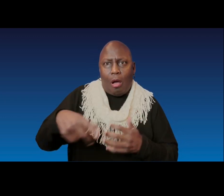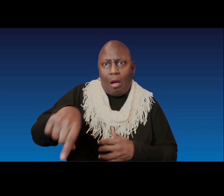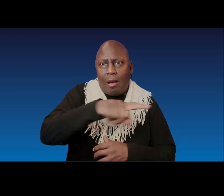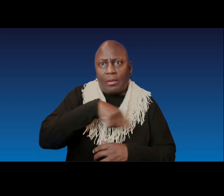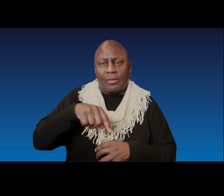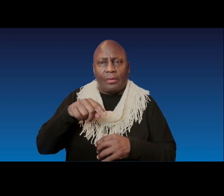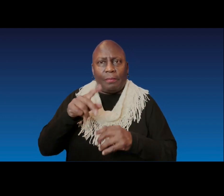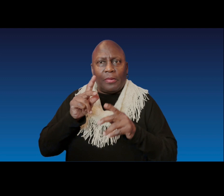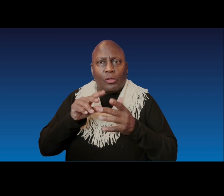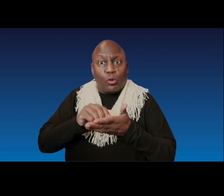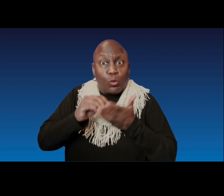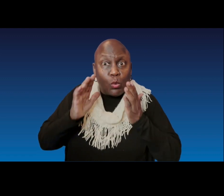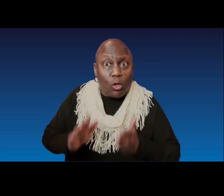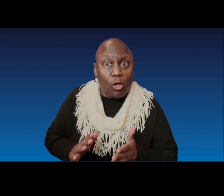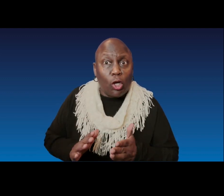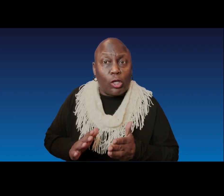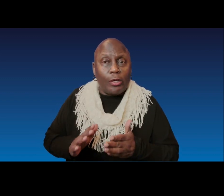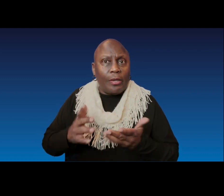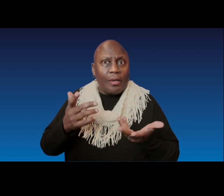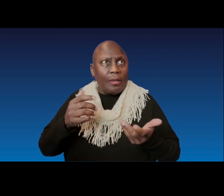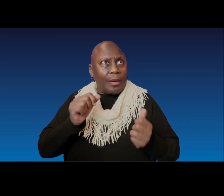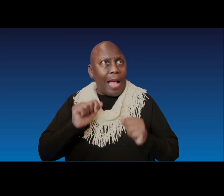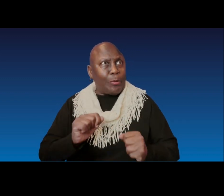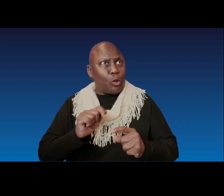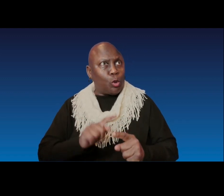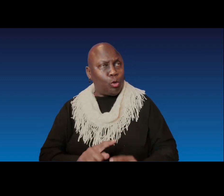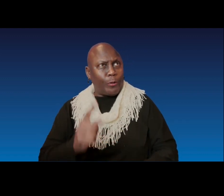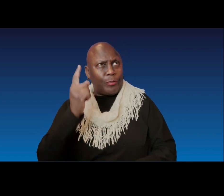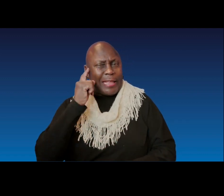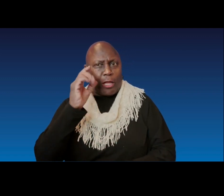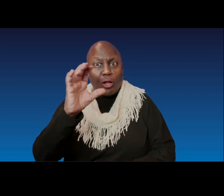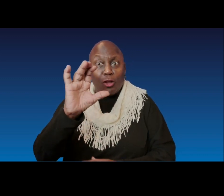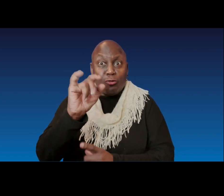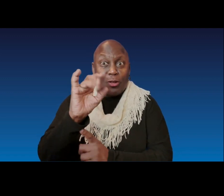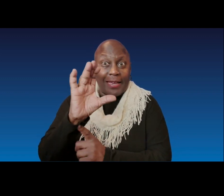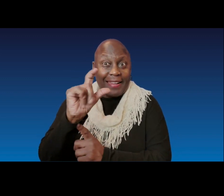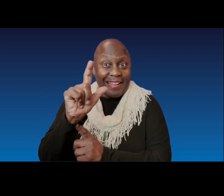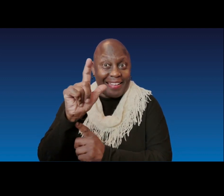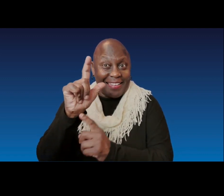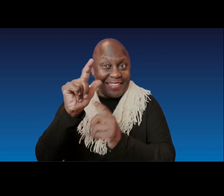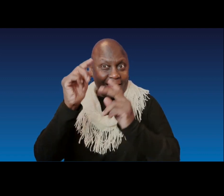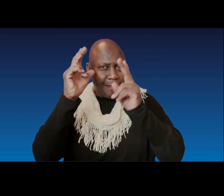That's a great lack of that. Paolo identified that as a problem.